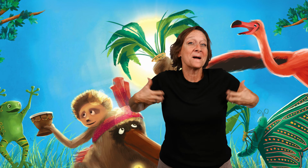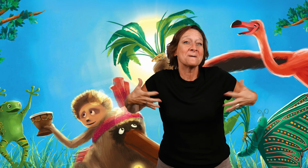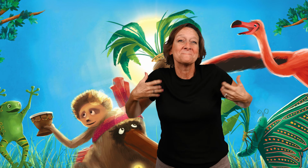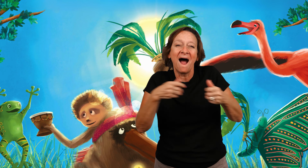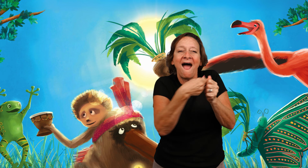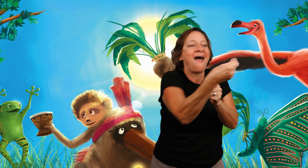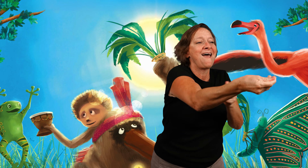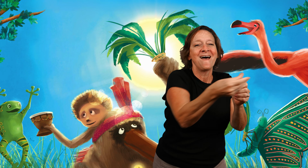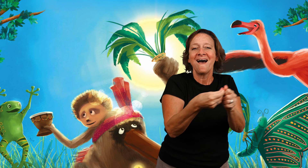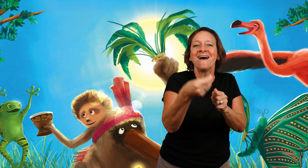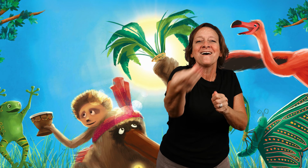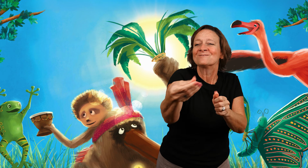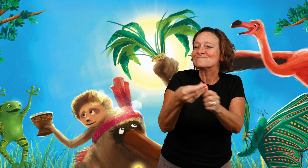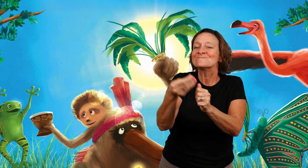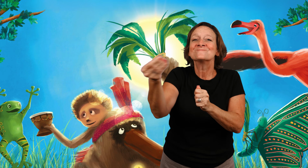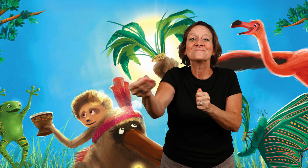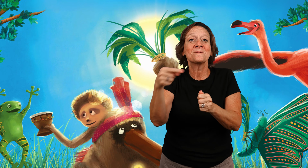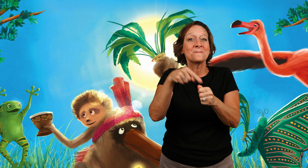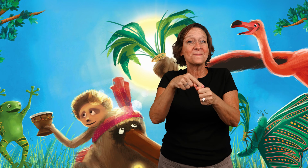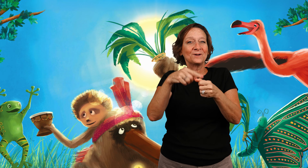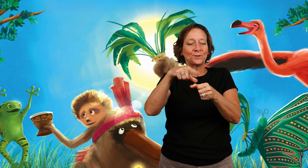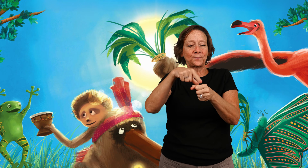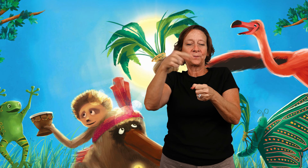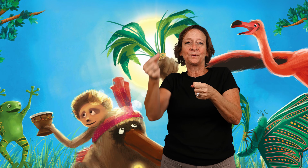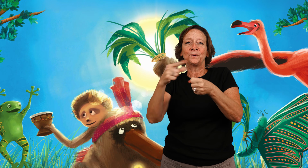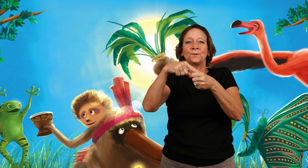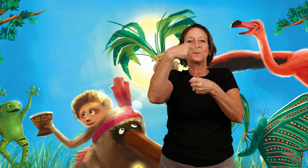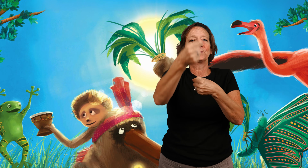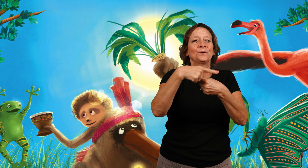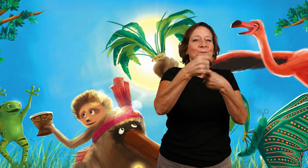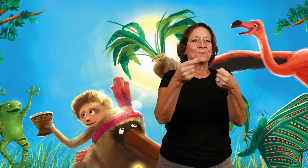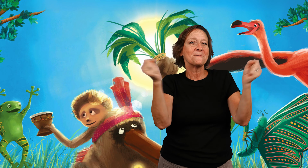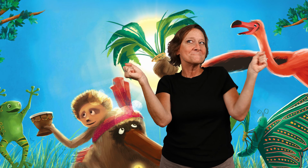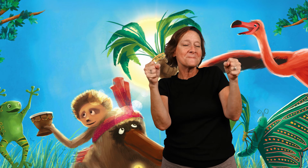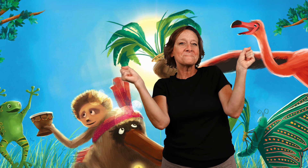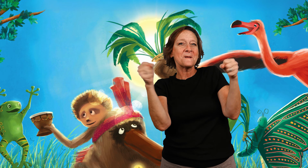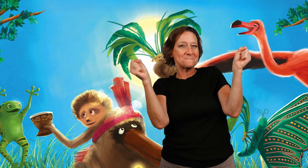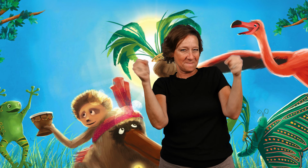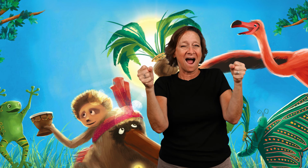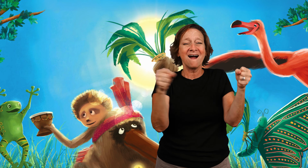as he passed out pompoms and drums for his Boom Shake Celebration: